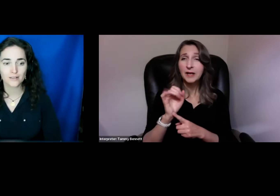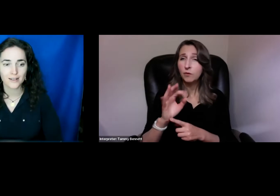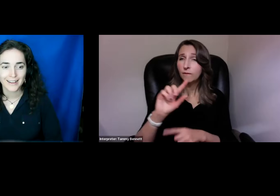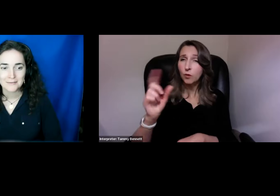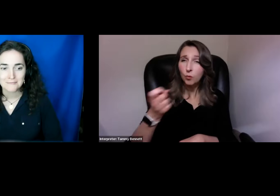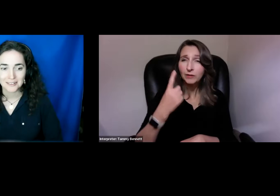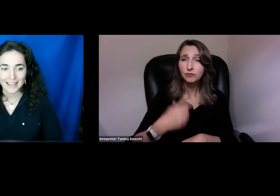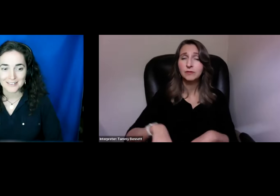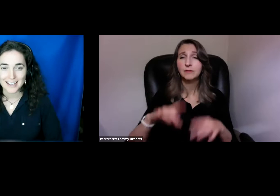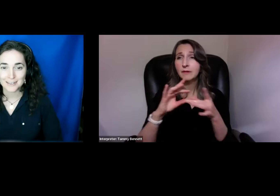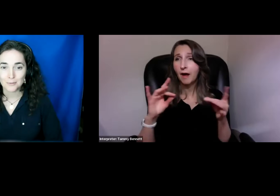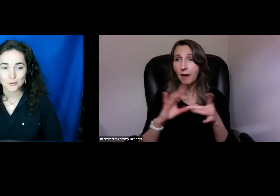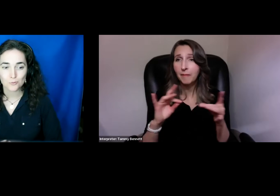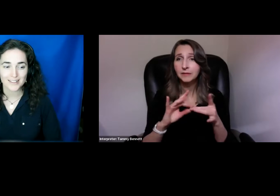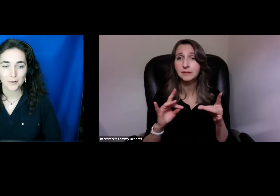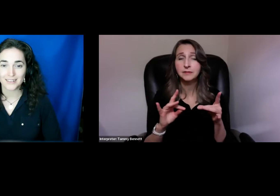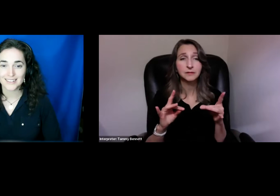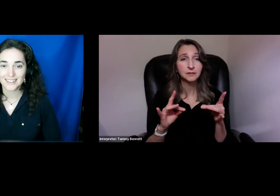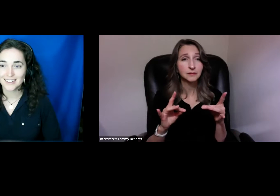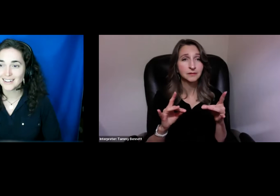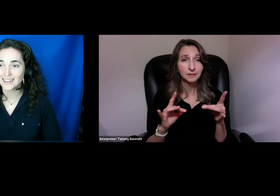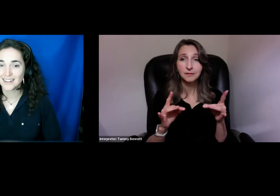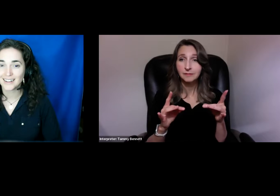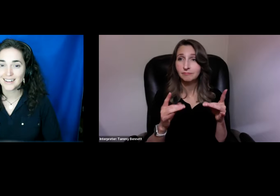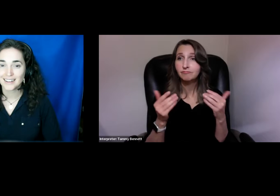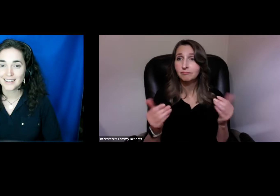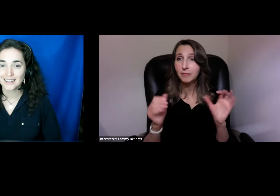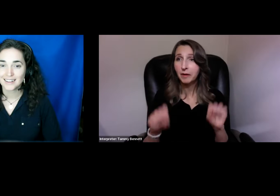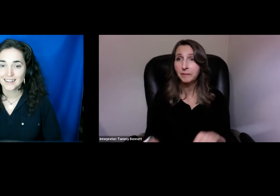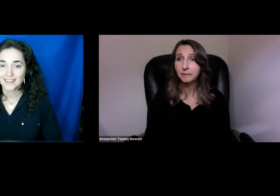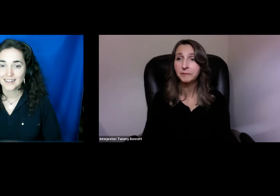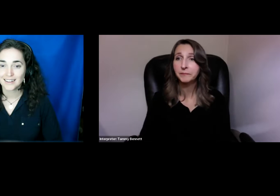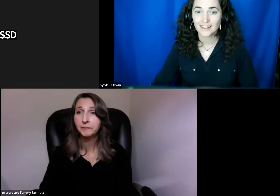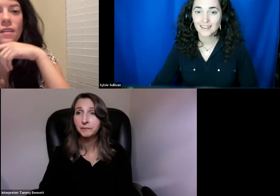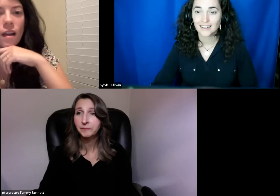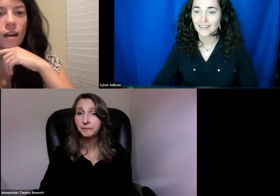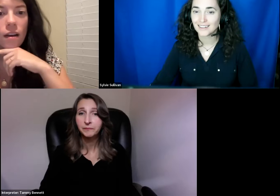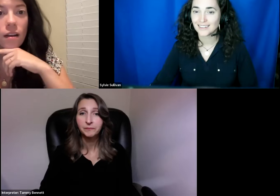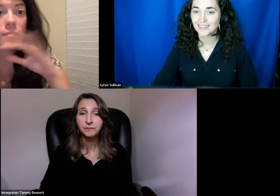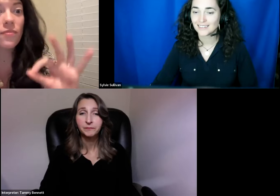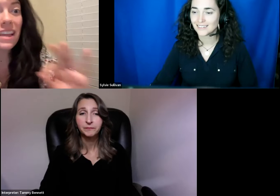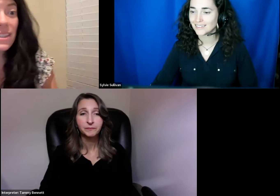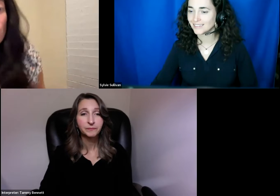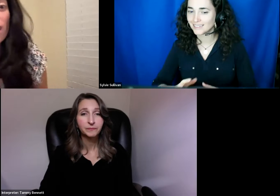questions, I will answer the most pressing ones. thank you, Sylvie.